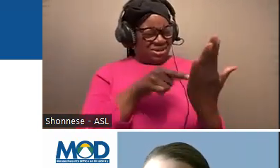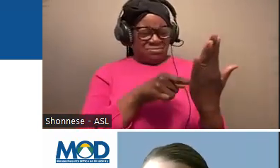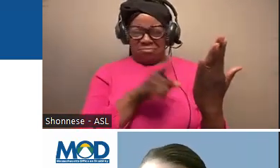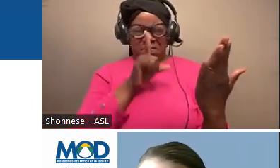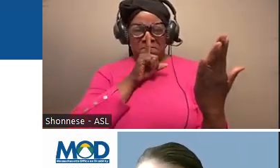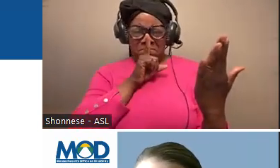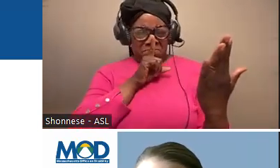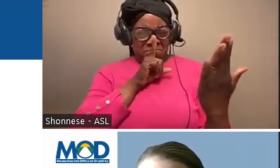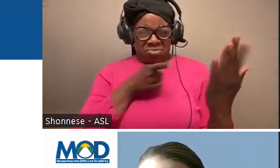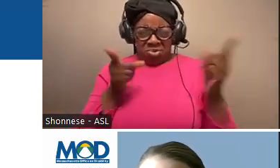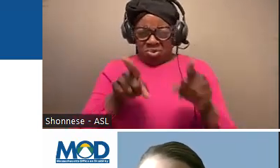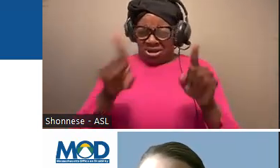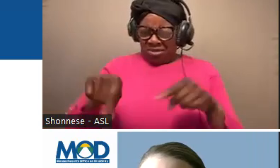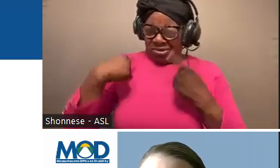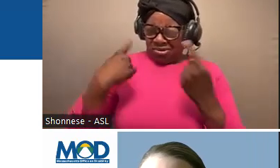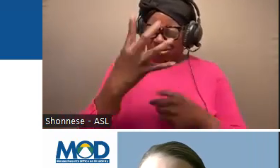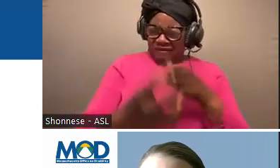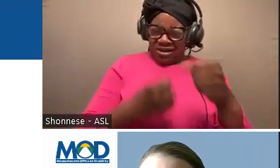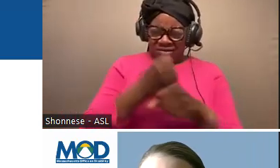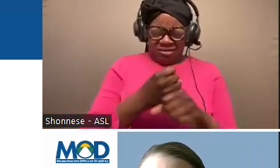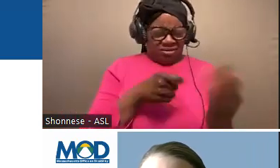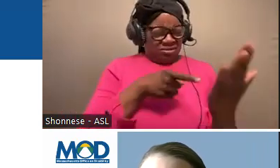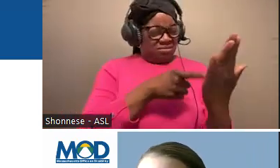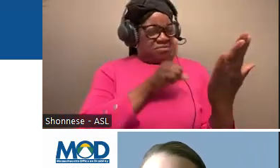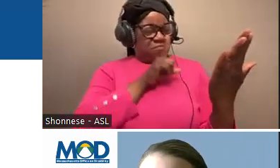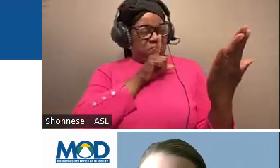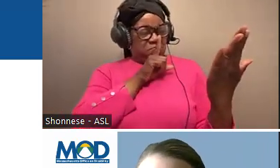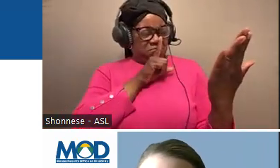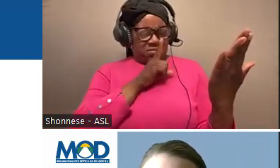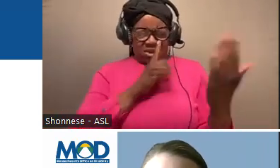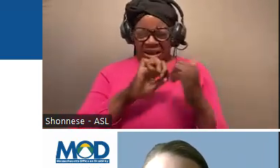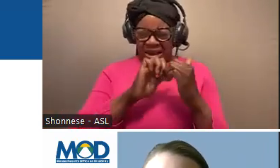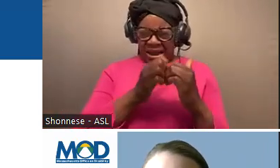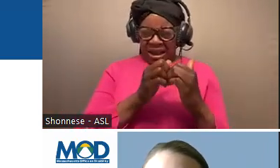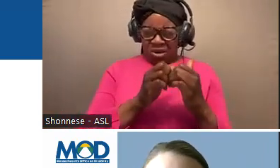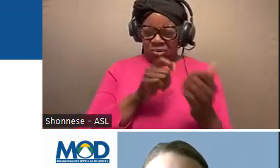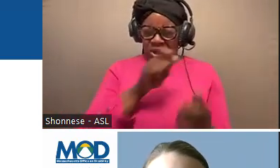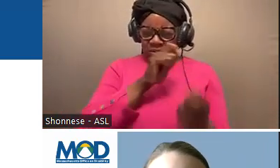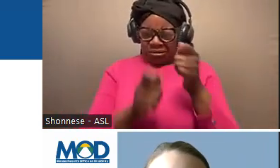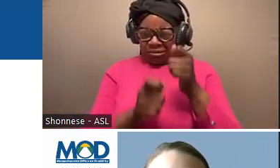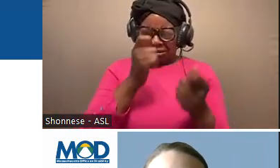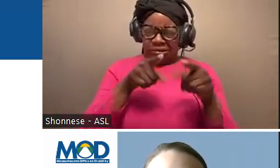What's been happening for the last five years? And how do I sort of get this back on track?